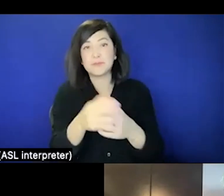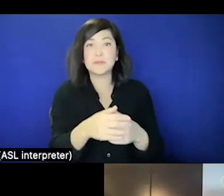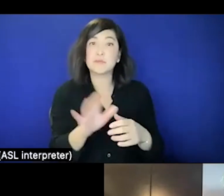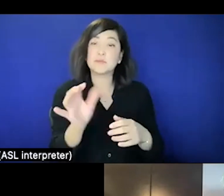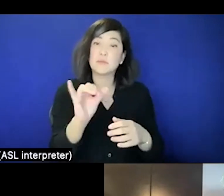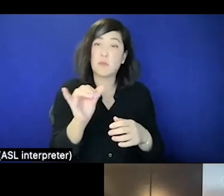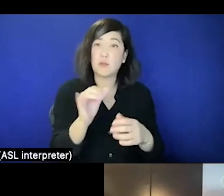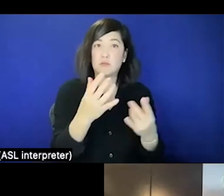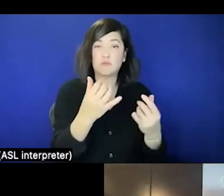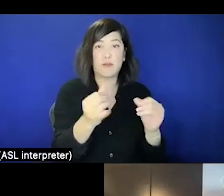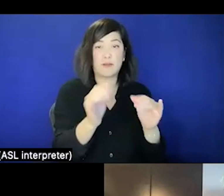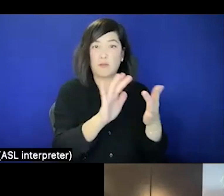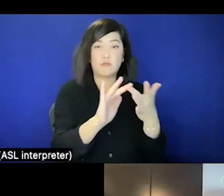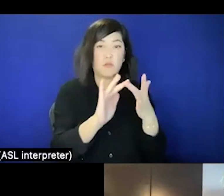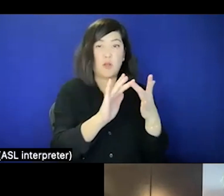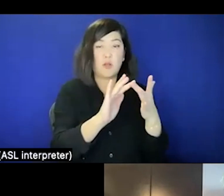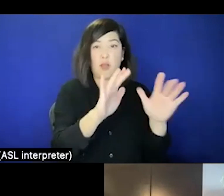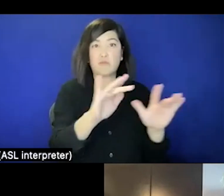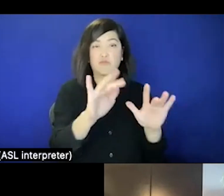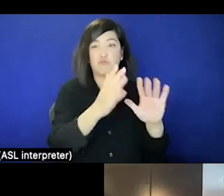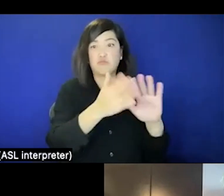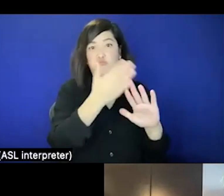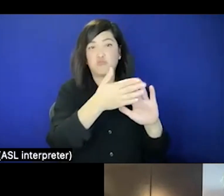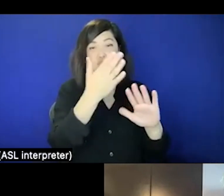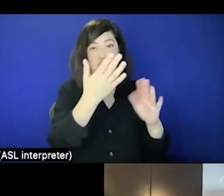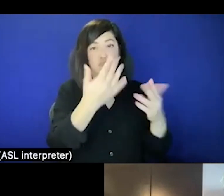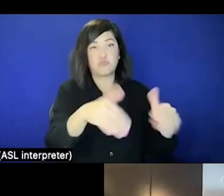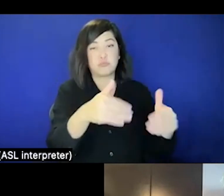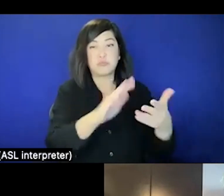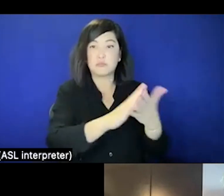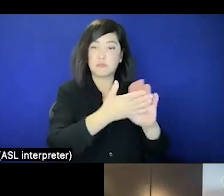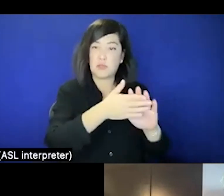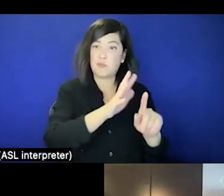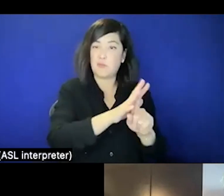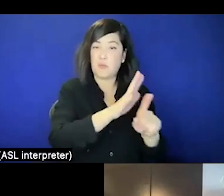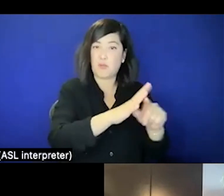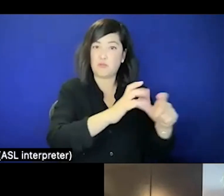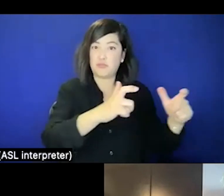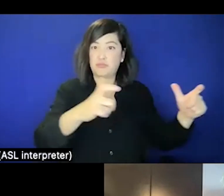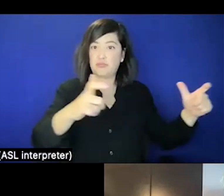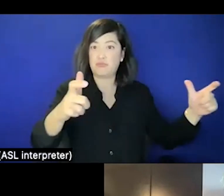created a much greater demand for storytelling. And you see people like Hugh Howey now serving as